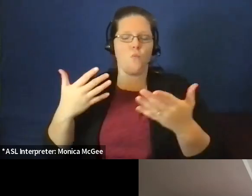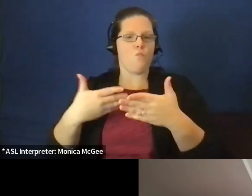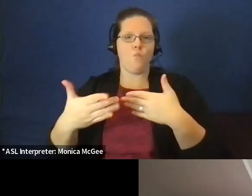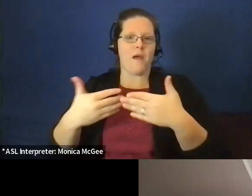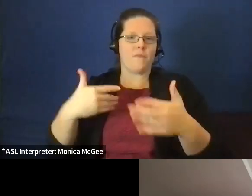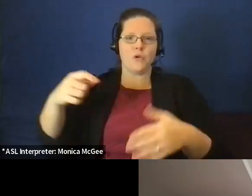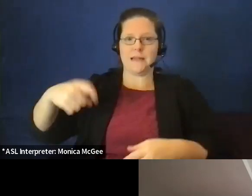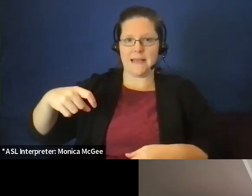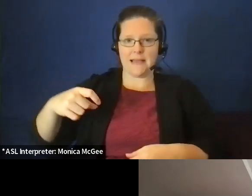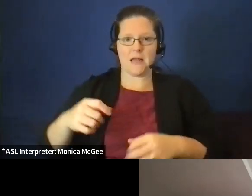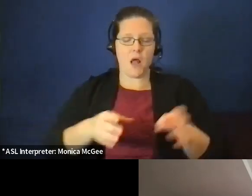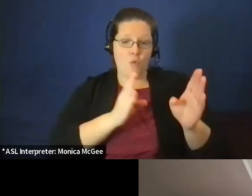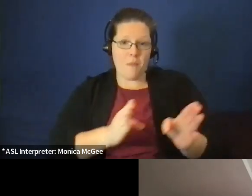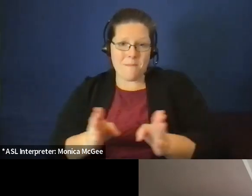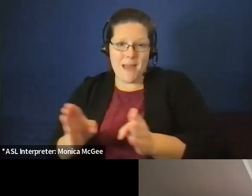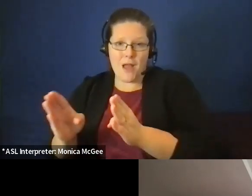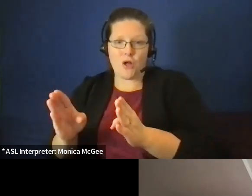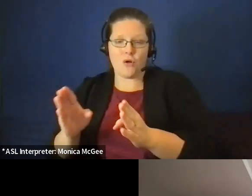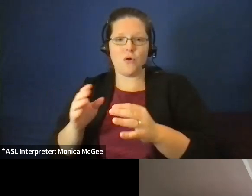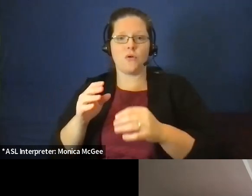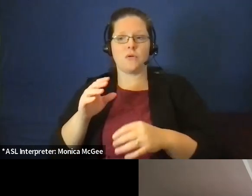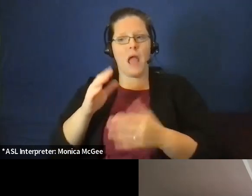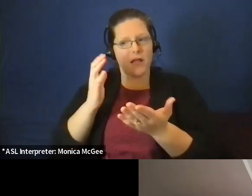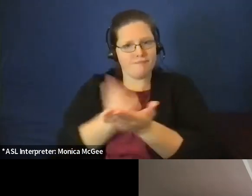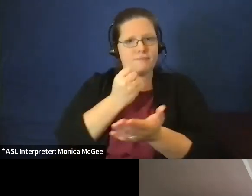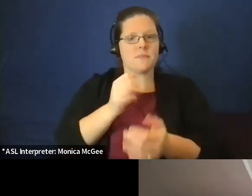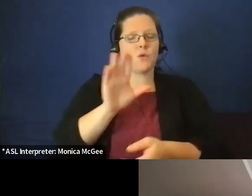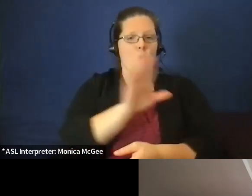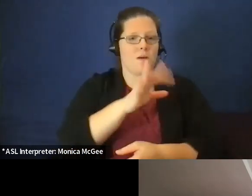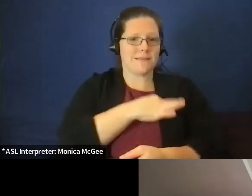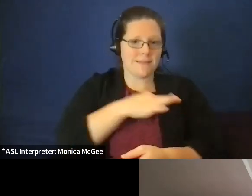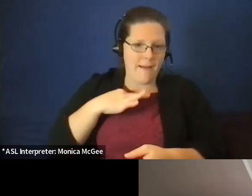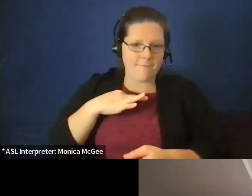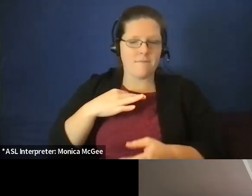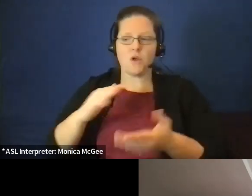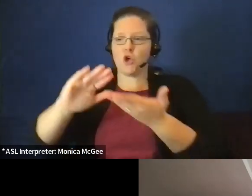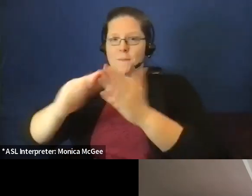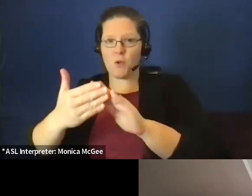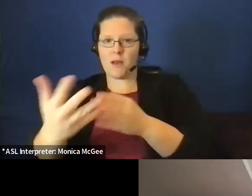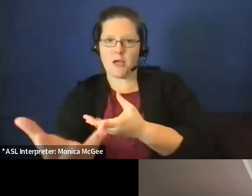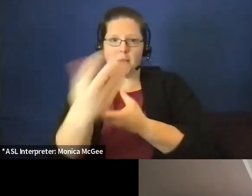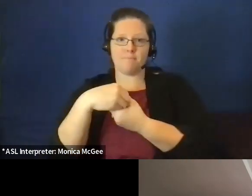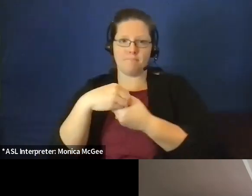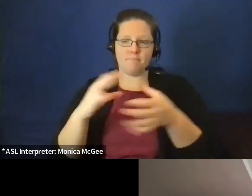finding a need for consumers and looking for a way to support them at the moment of the disaster in their